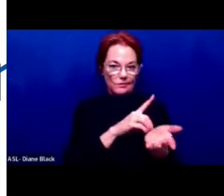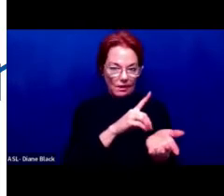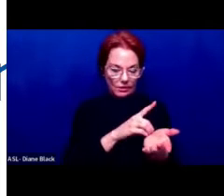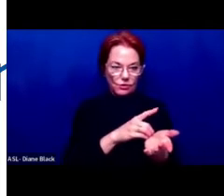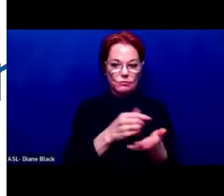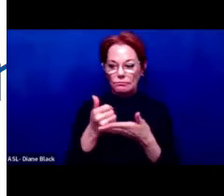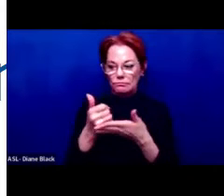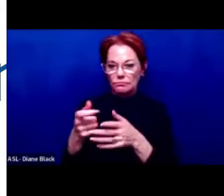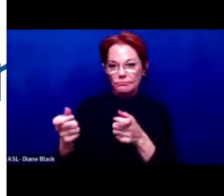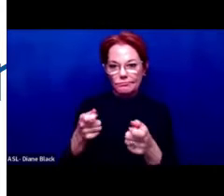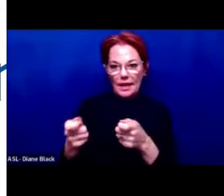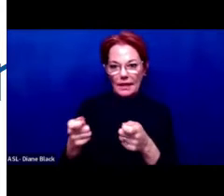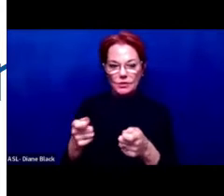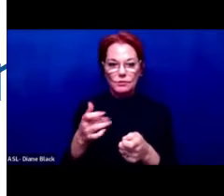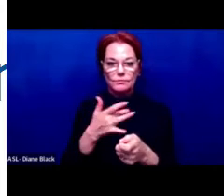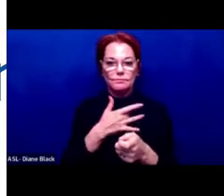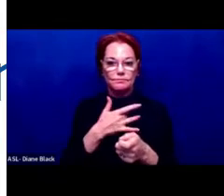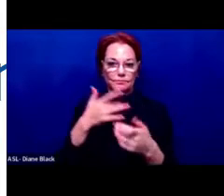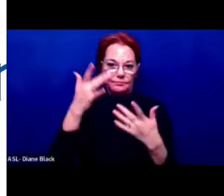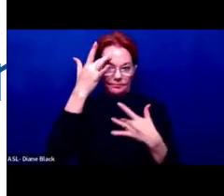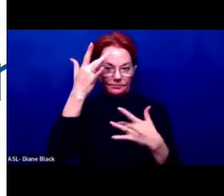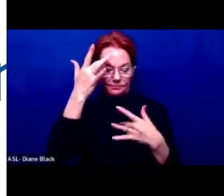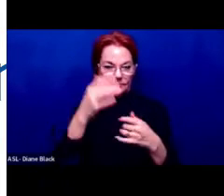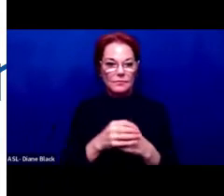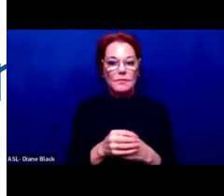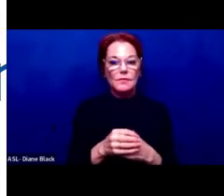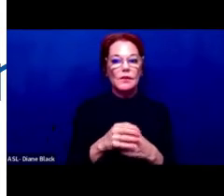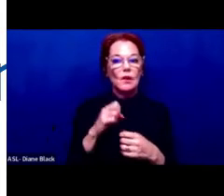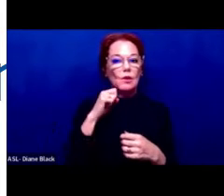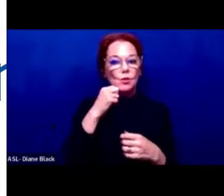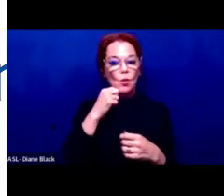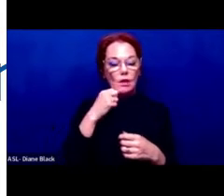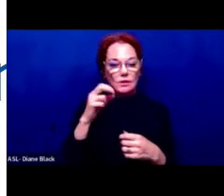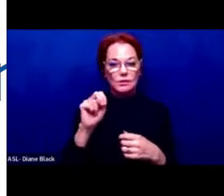cardiovascular disease and neurology to hand manage those,